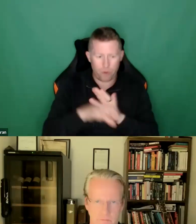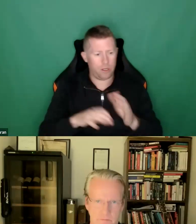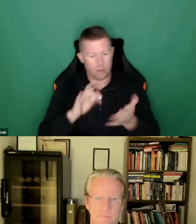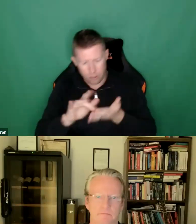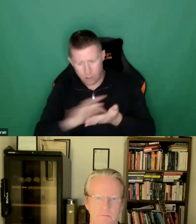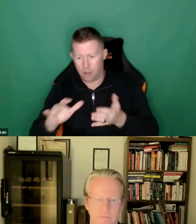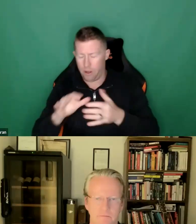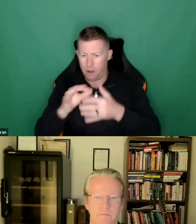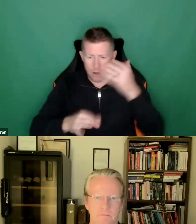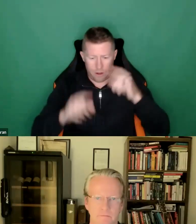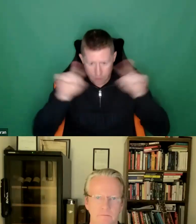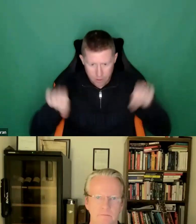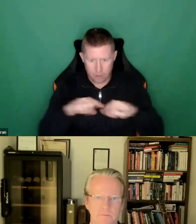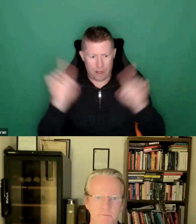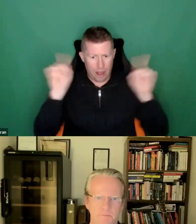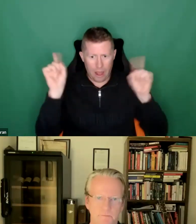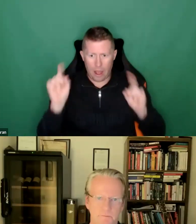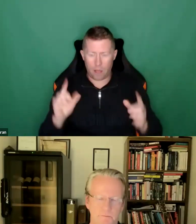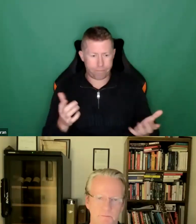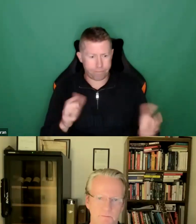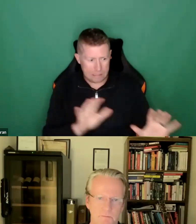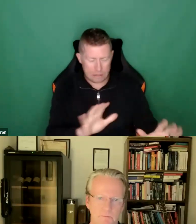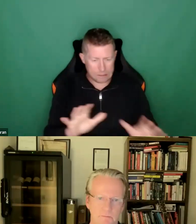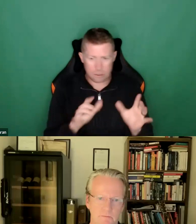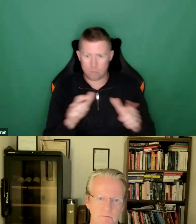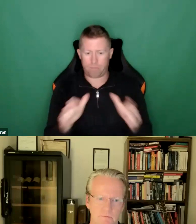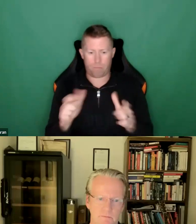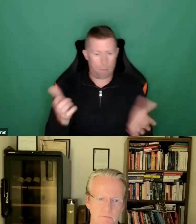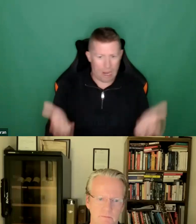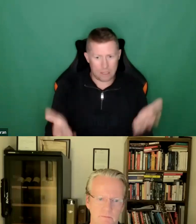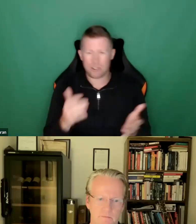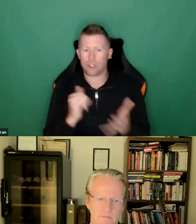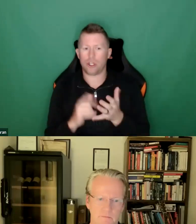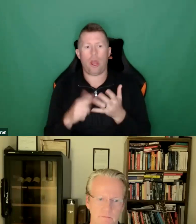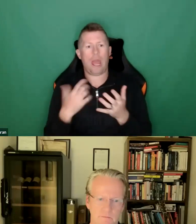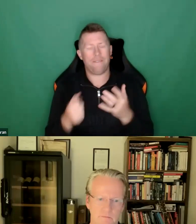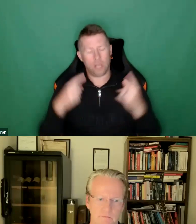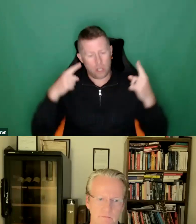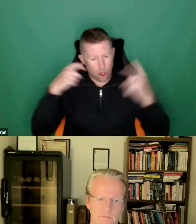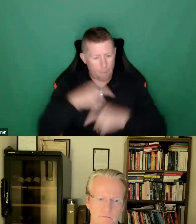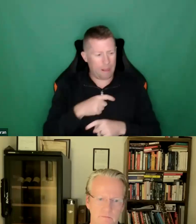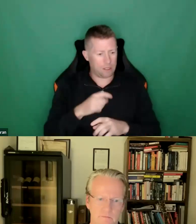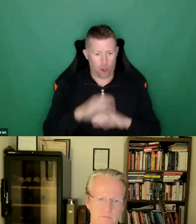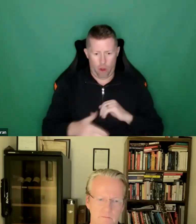child will know that life is complex. Even in the best of circumstances with children. One of his passions that